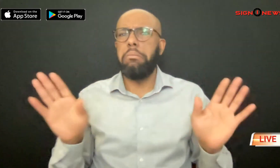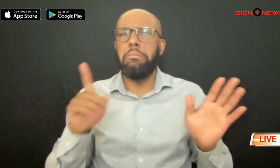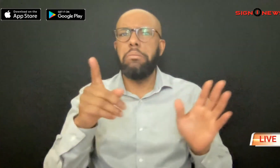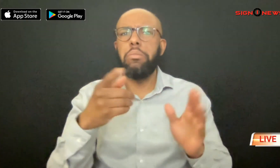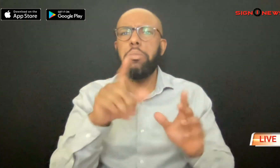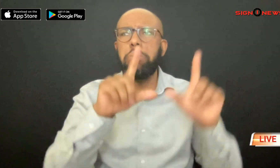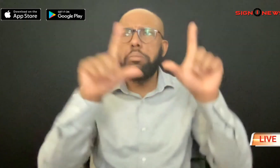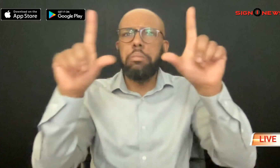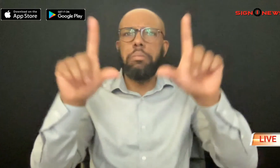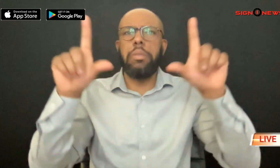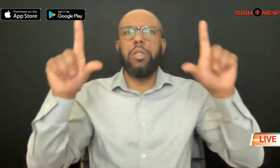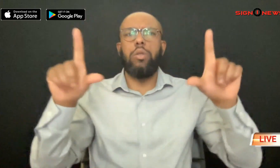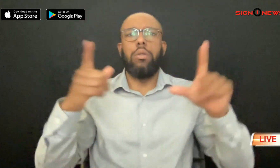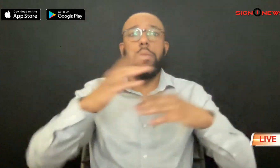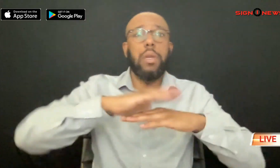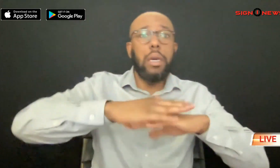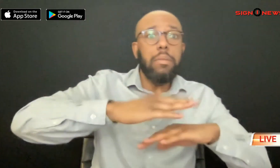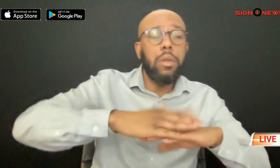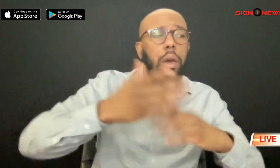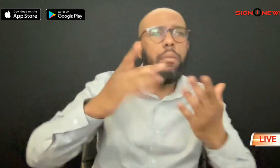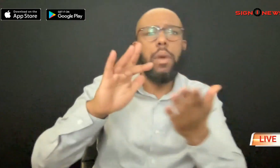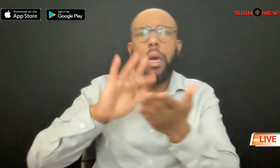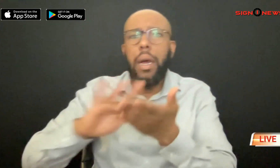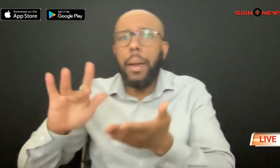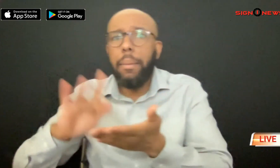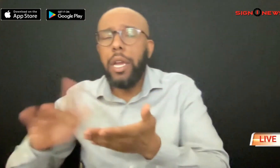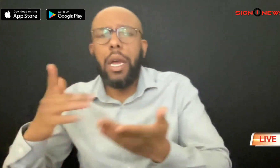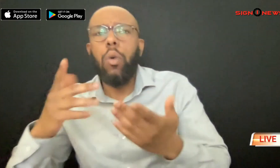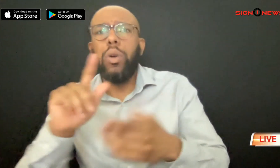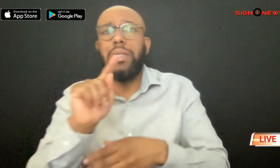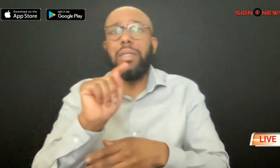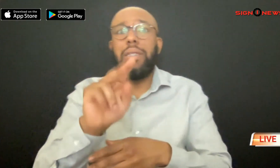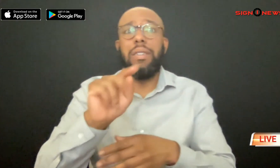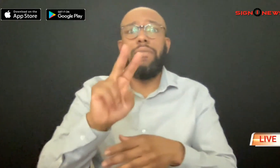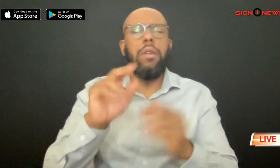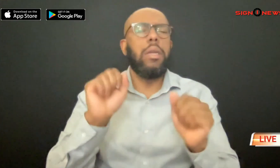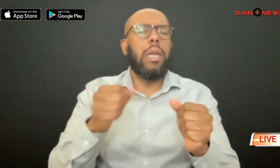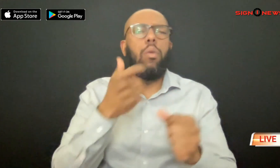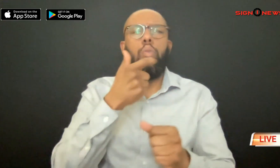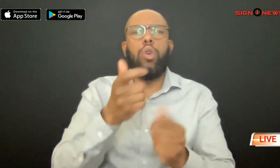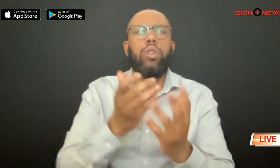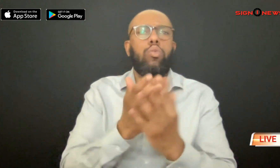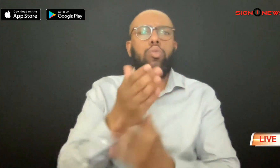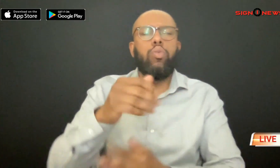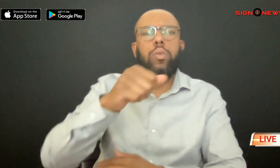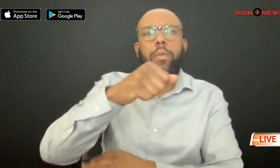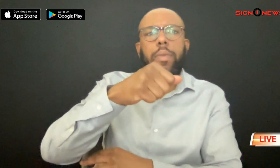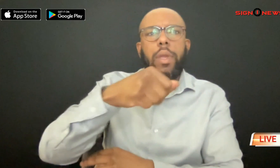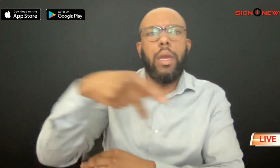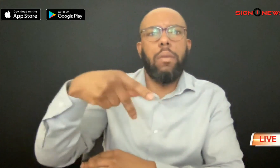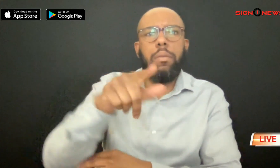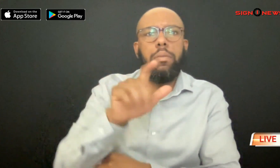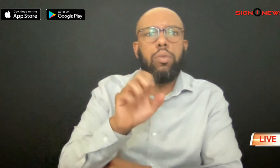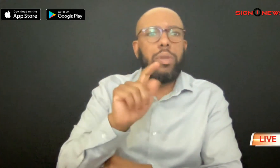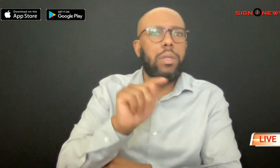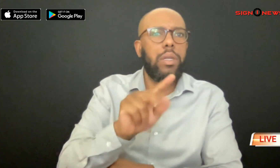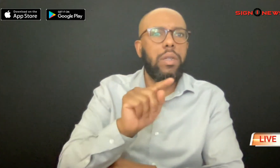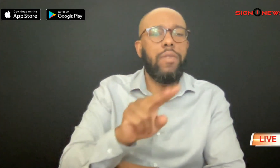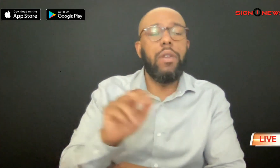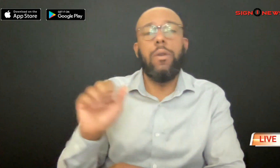But if you prefer to watch on a laptop iPad or television, you can also watch on Apple TV. Amazon